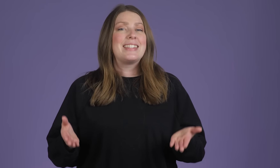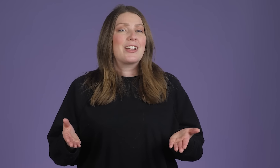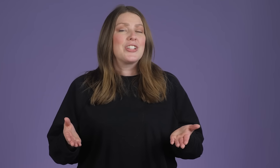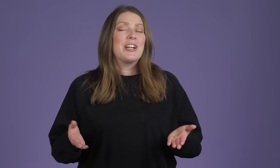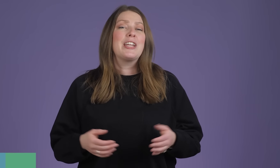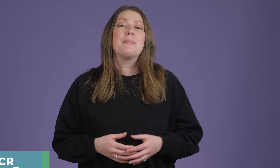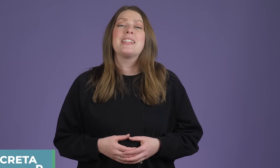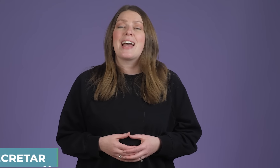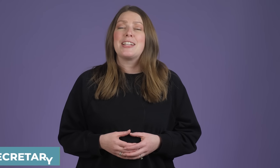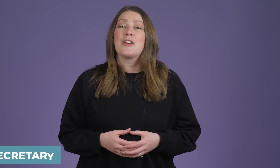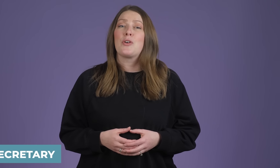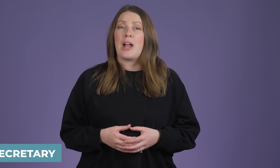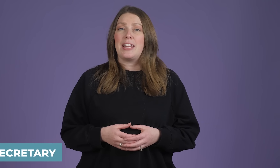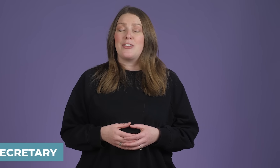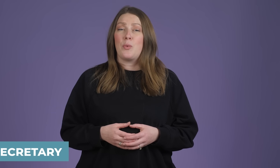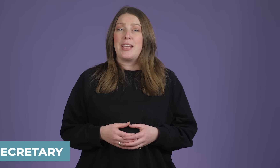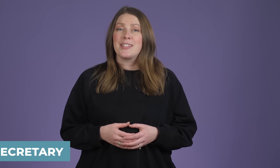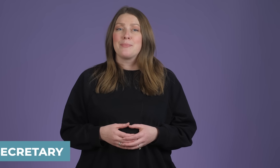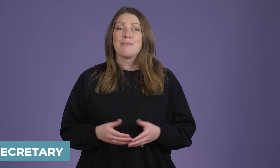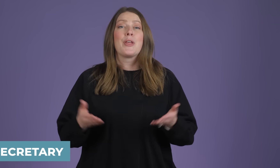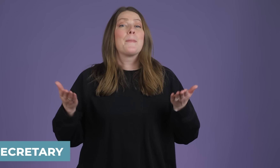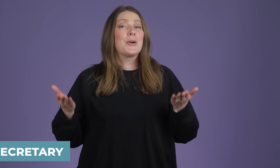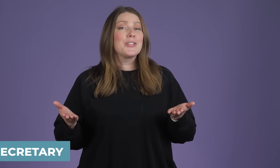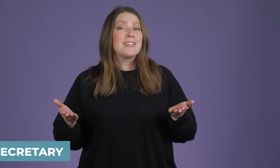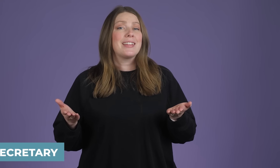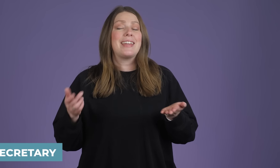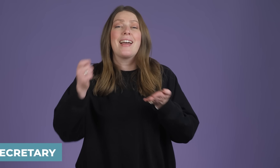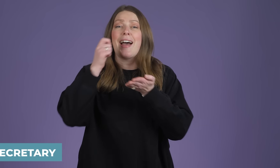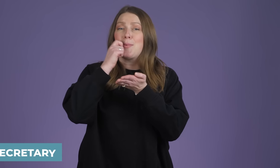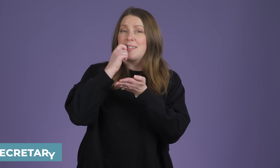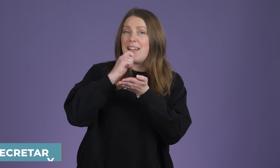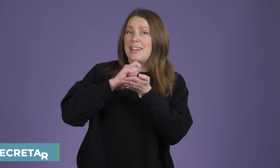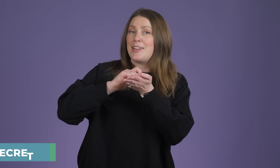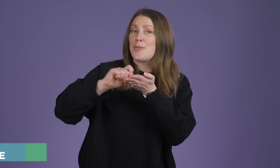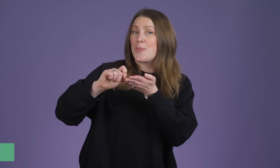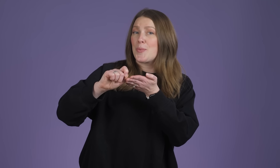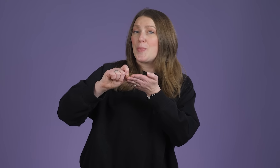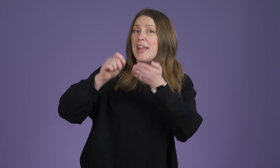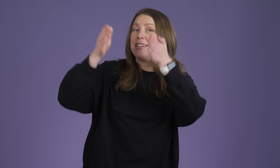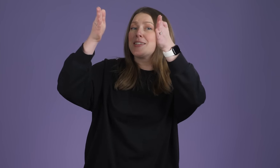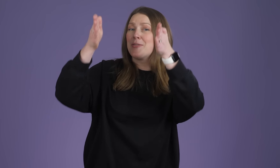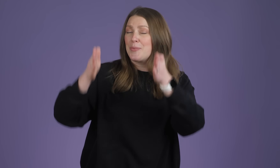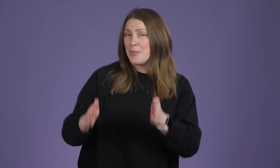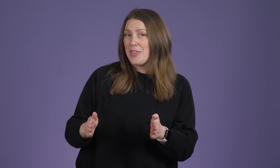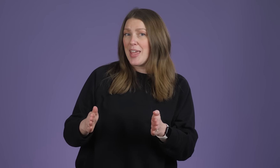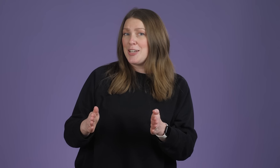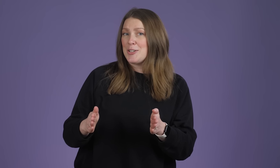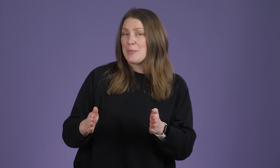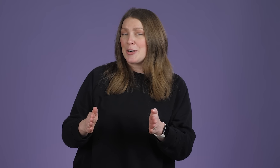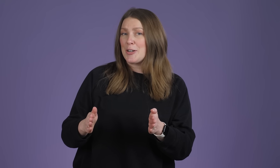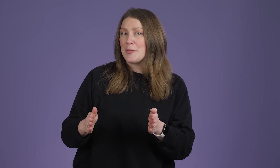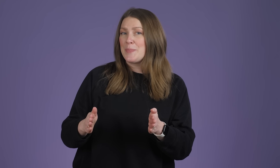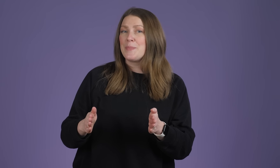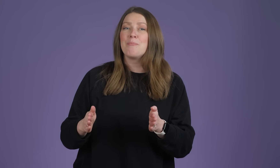Secretary can be signed a variety of ways. Personally, I would sign it right with the agent marker.